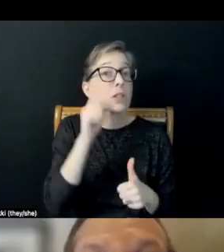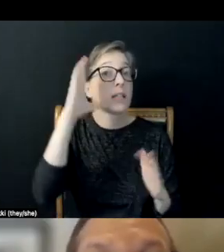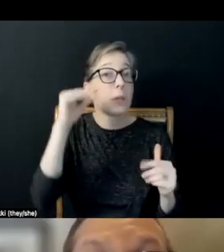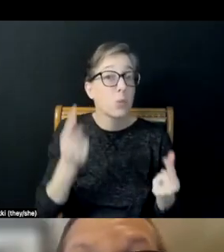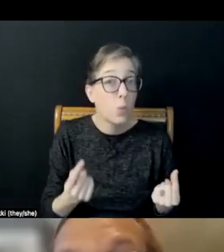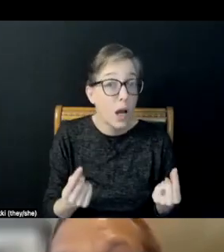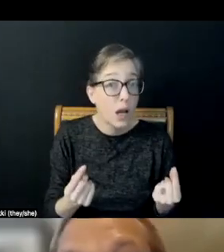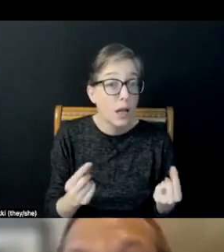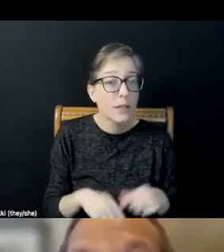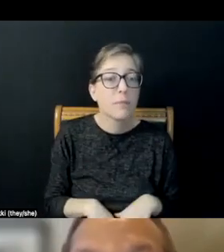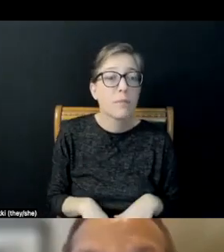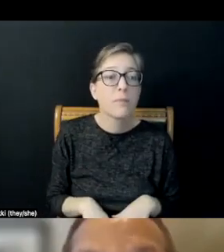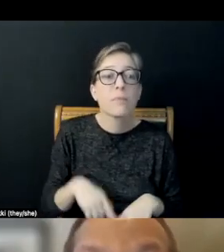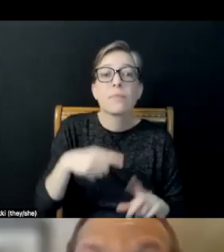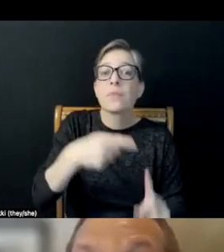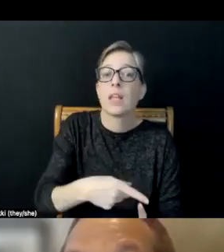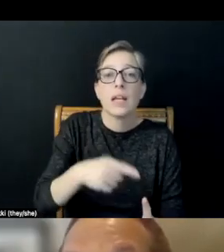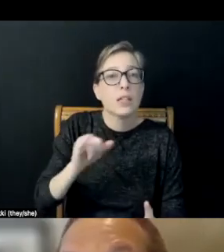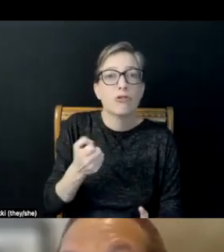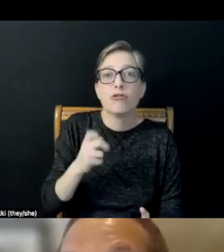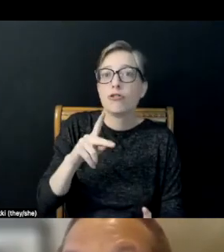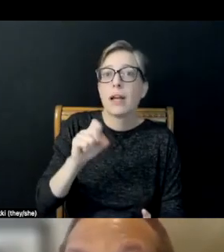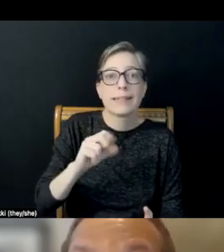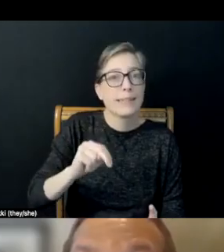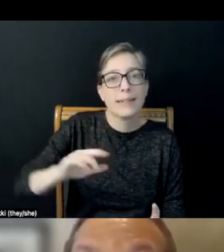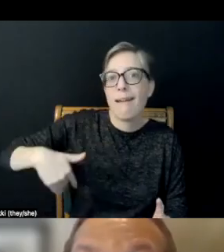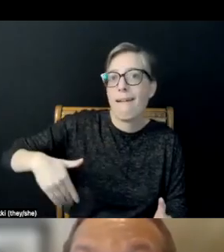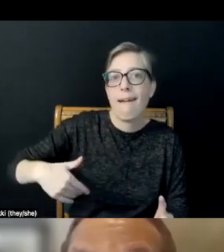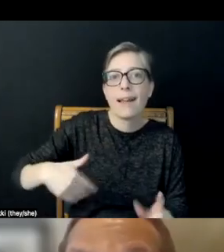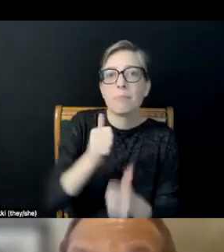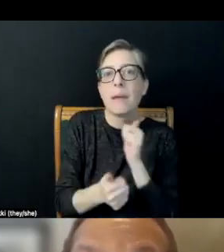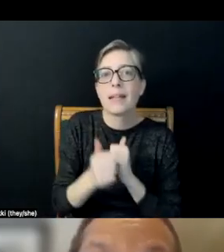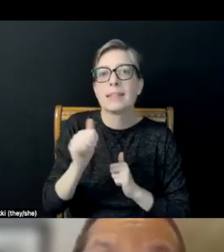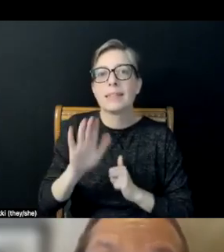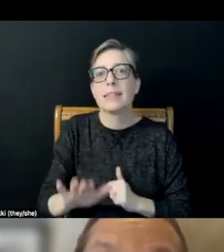his meconium plug when he was born and because of that the hospital that we were originally located in had to